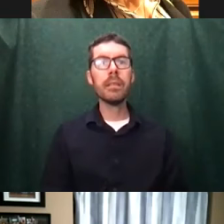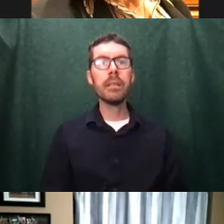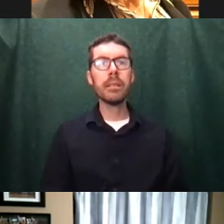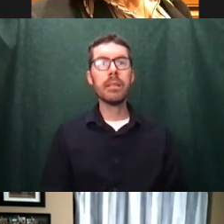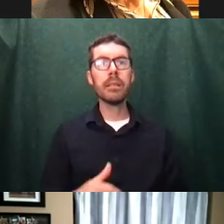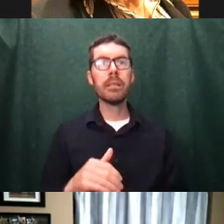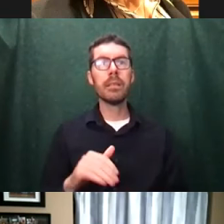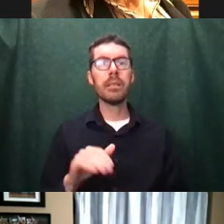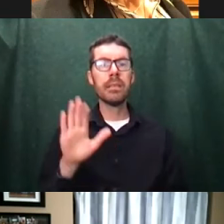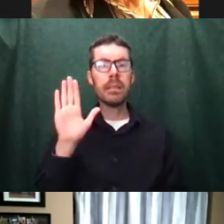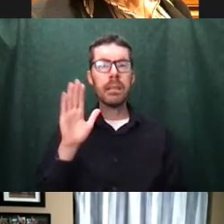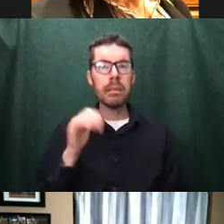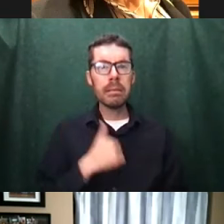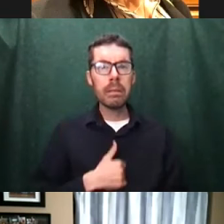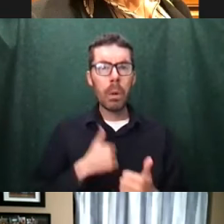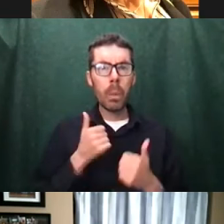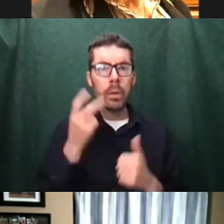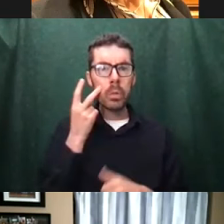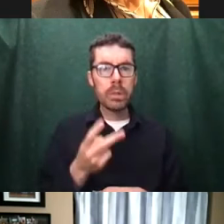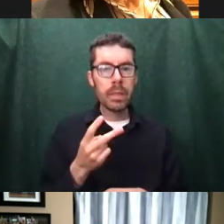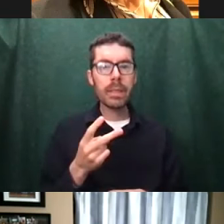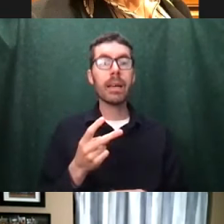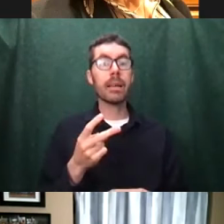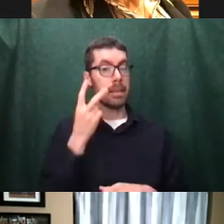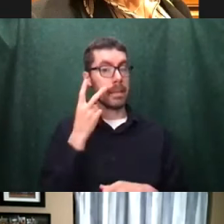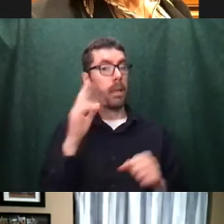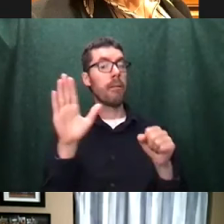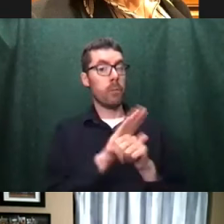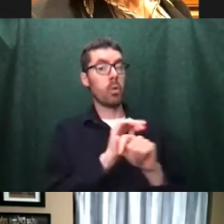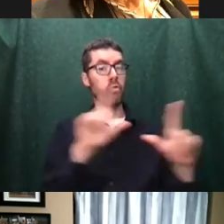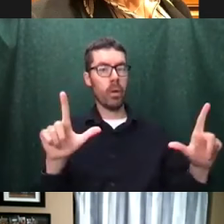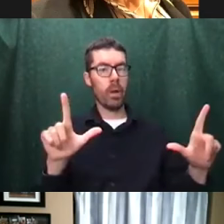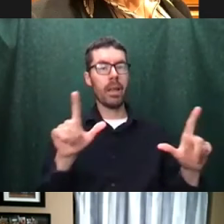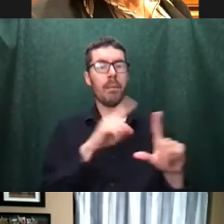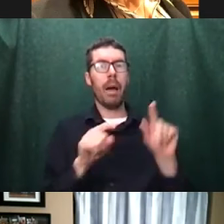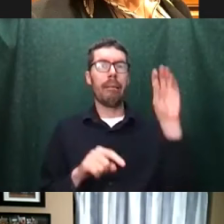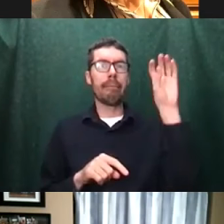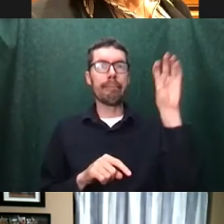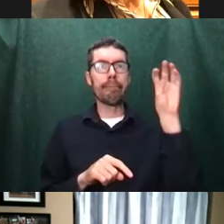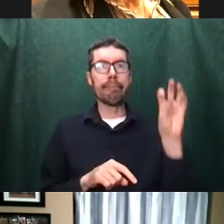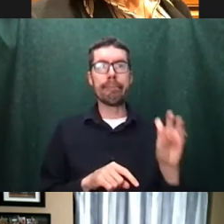Sabine: I'm seeing the full screen with the slides on the side. Mel: Okay. Sabine: Um –